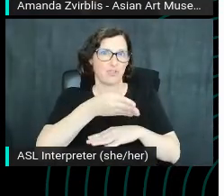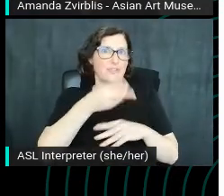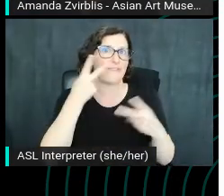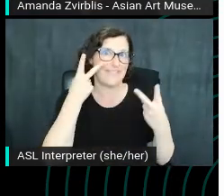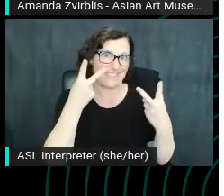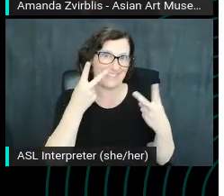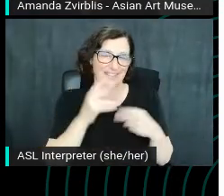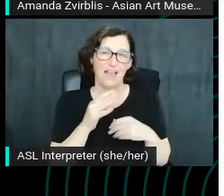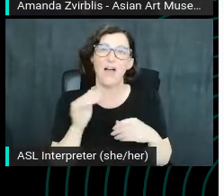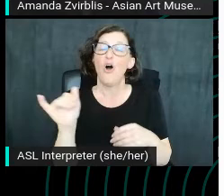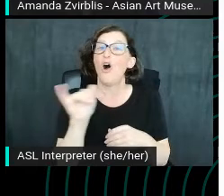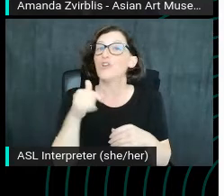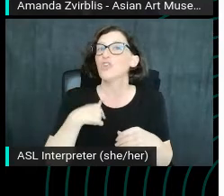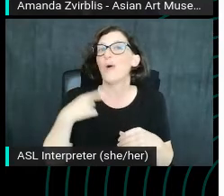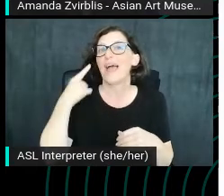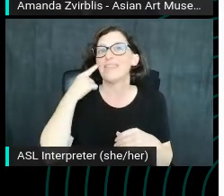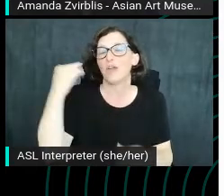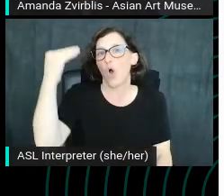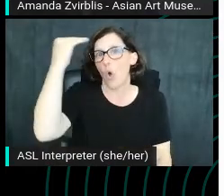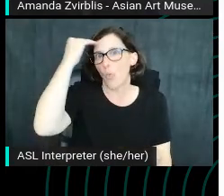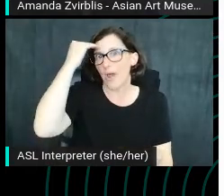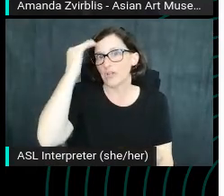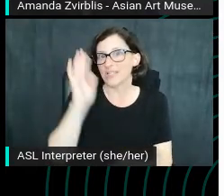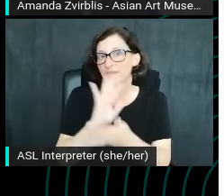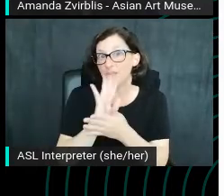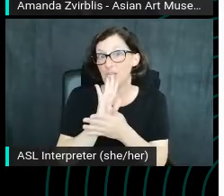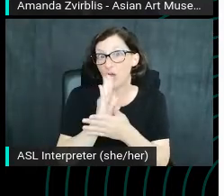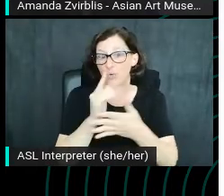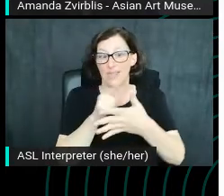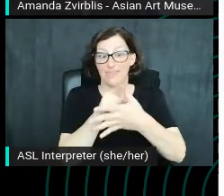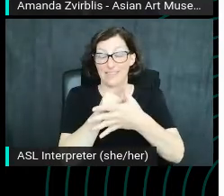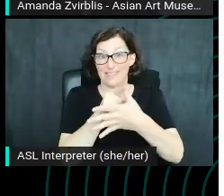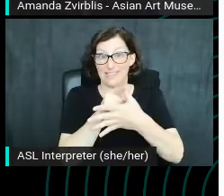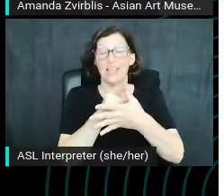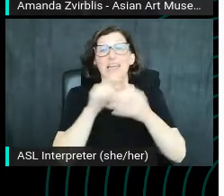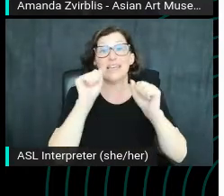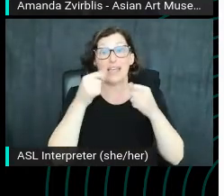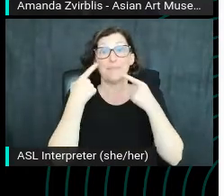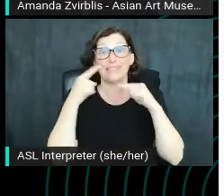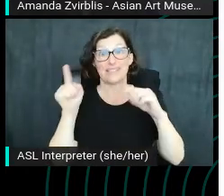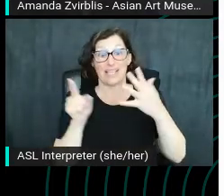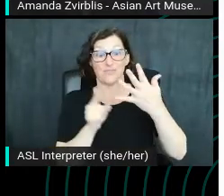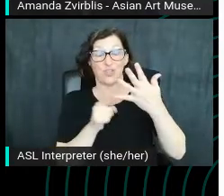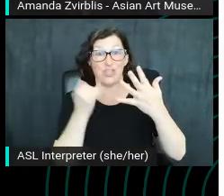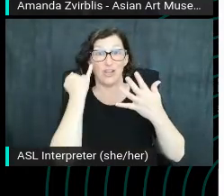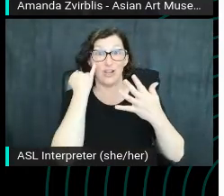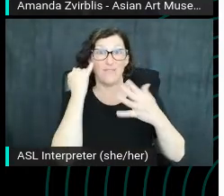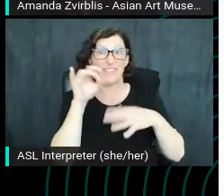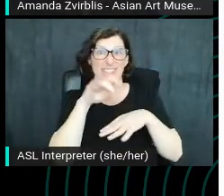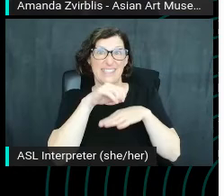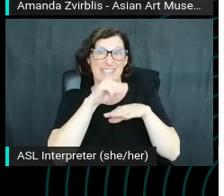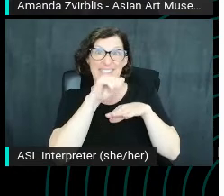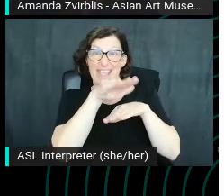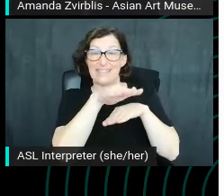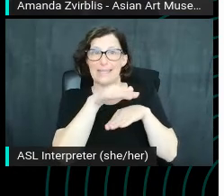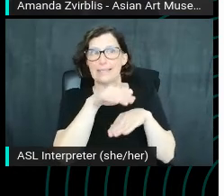I also think your awareness video in stage one could work well here if it is released as a sneak peek of upcoming offerings